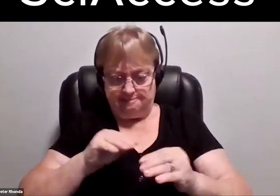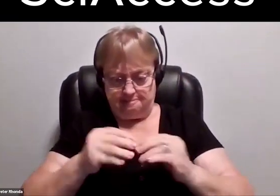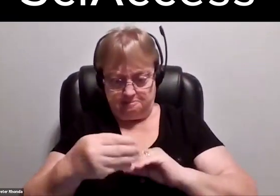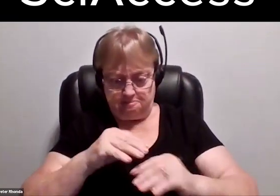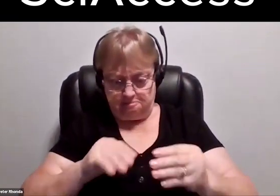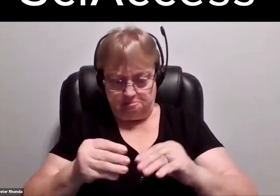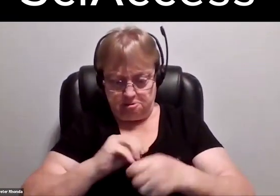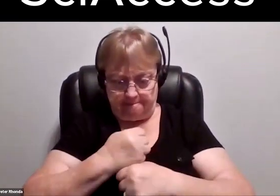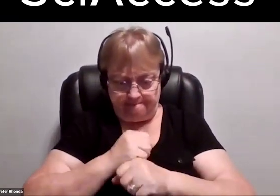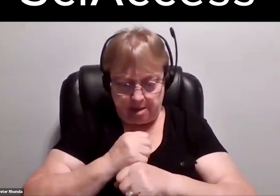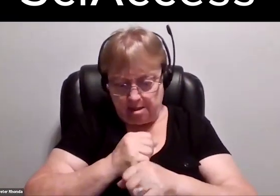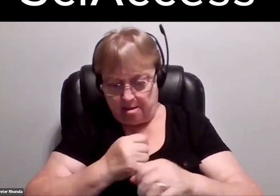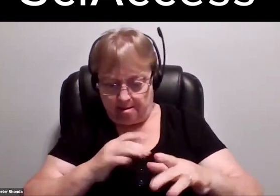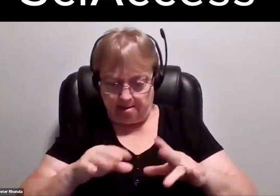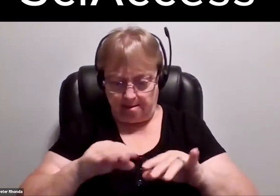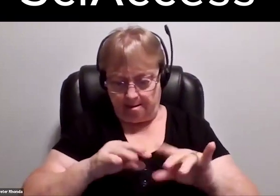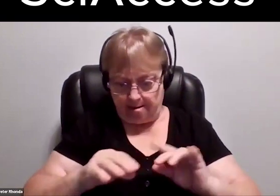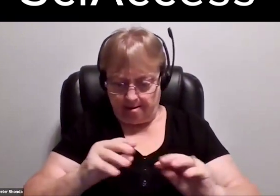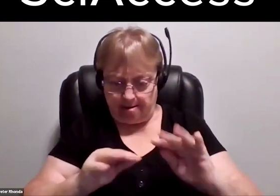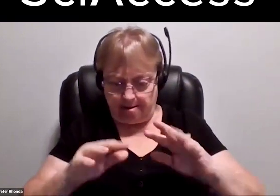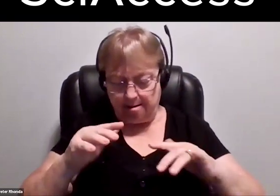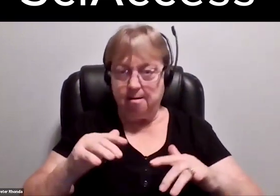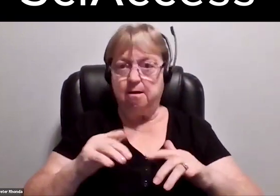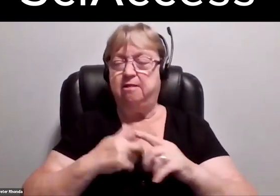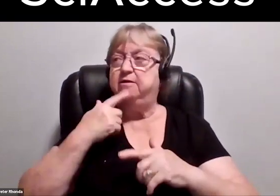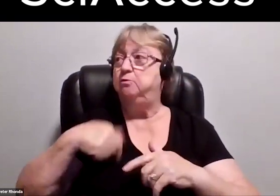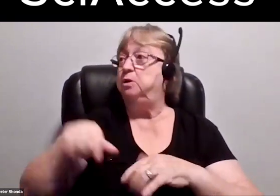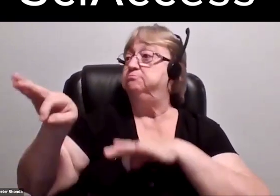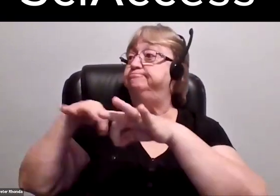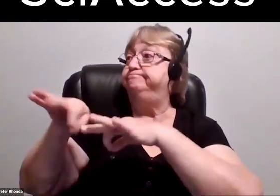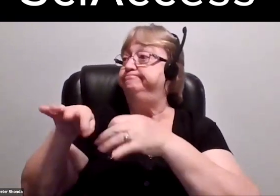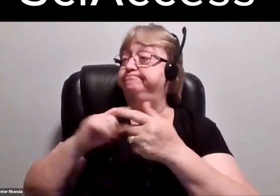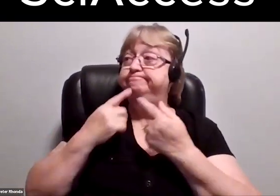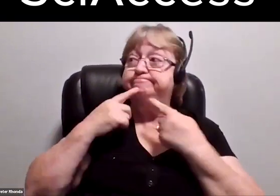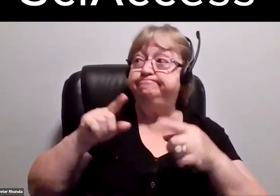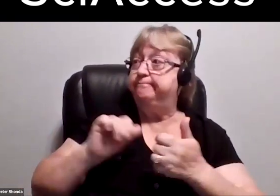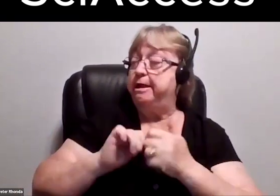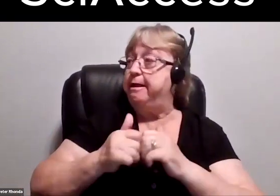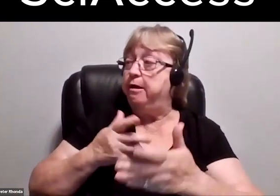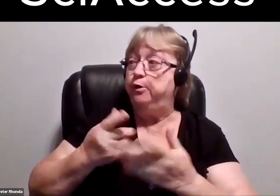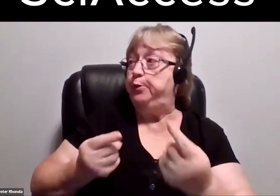Then we explain how they work. By the end of the first day,